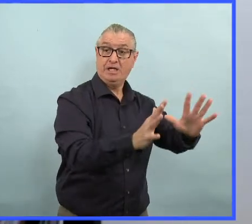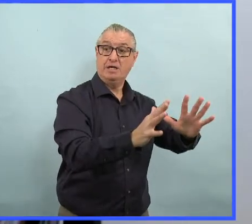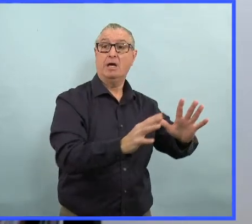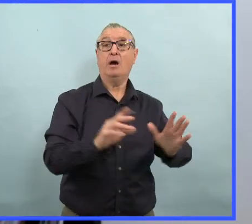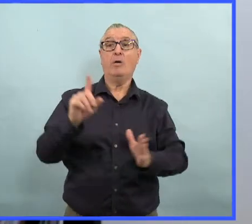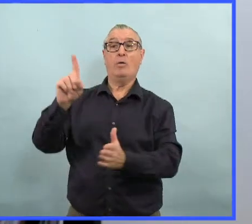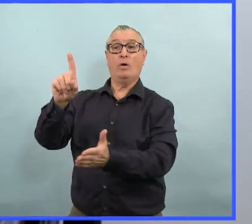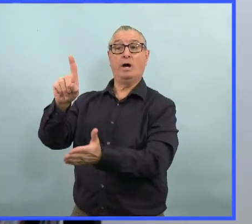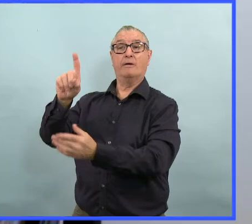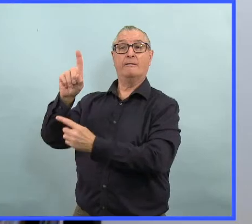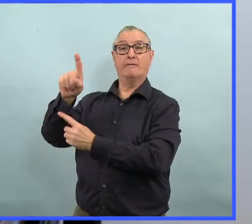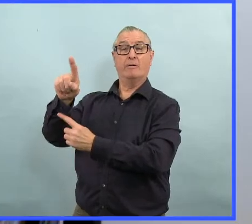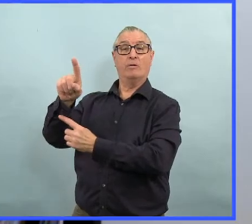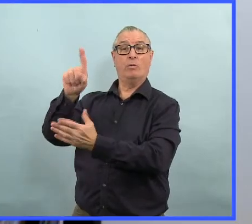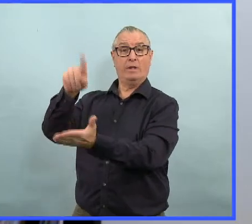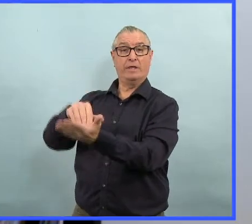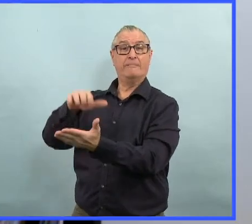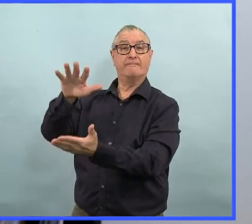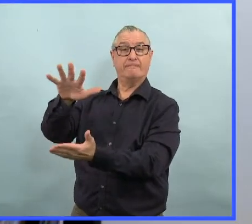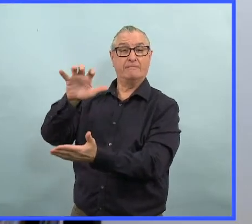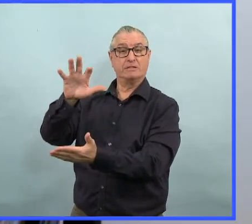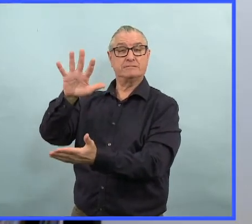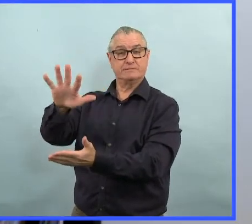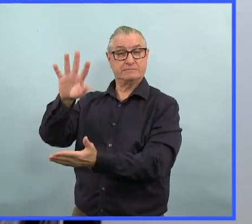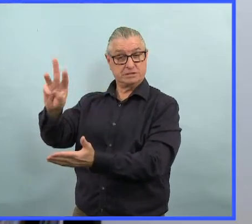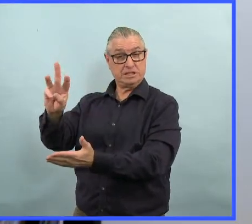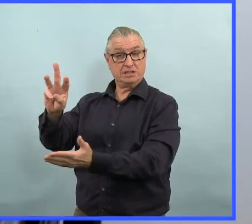the studies compared their menstrual cycle lengths in the